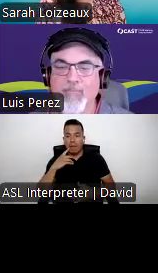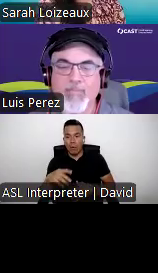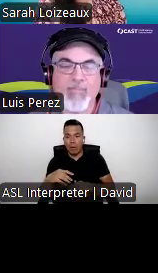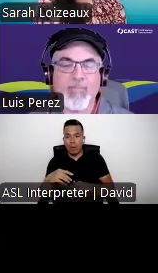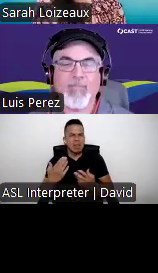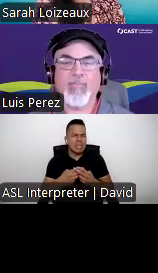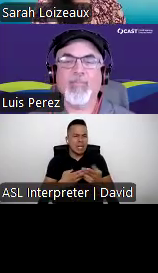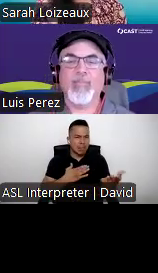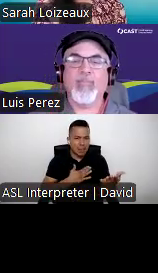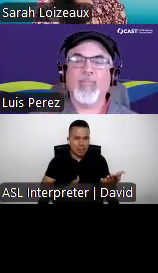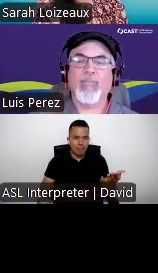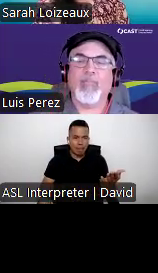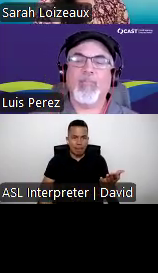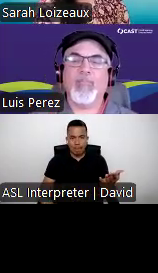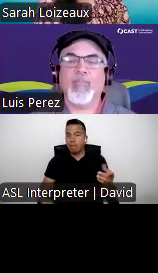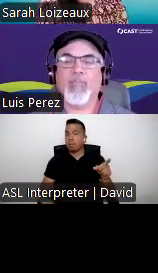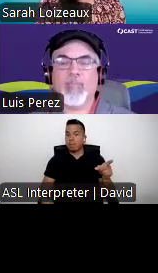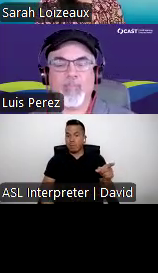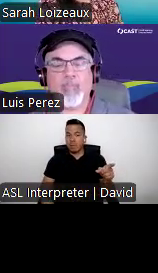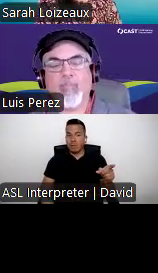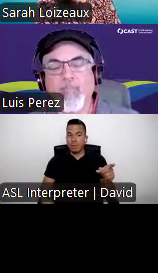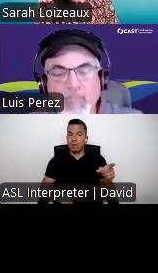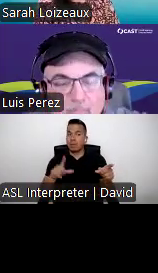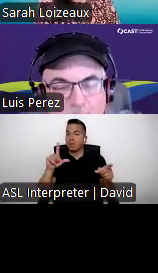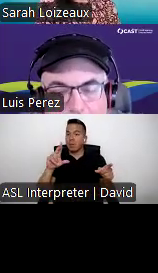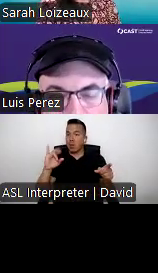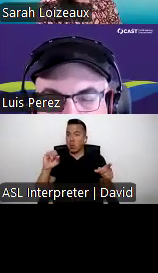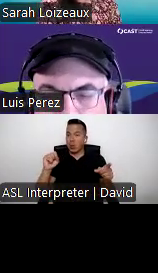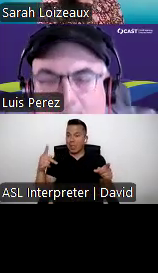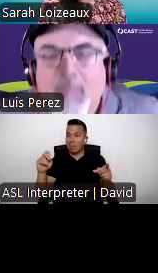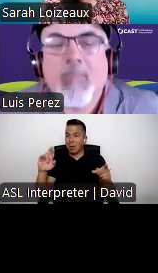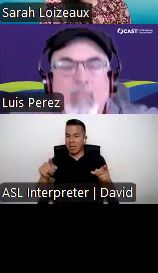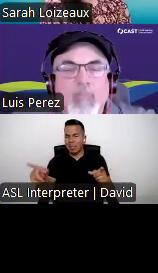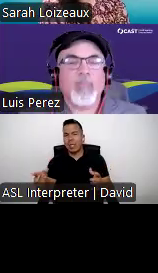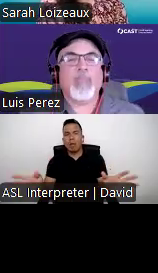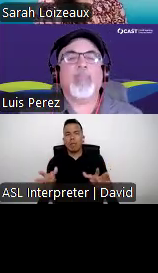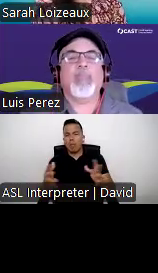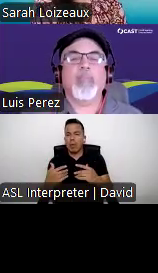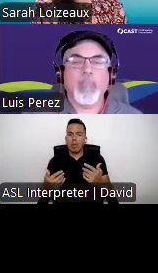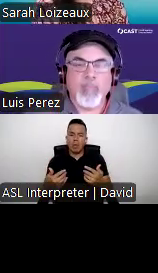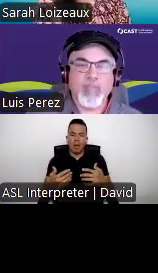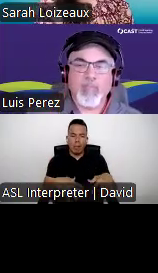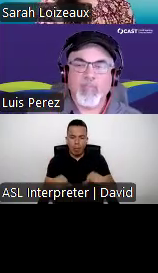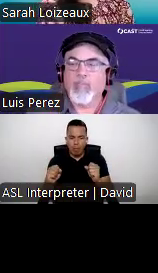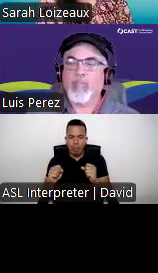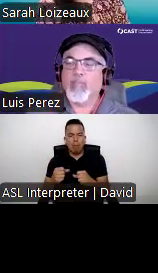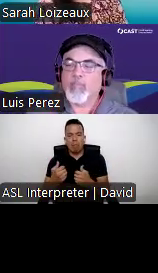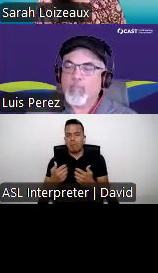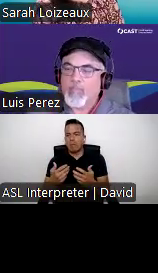please. Dr. Luis Perez promotes the creation, delivery, and use of high-quality, accessible